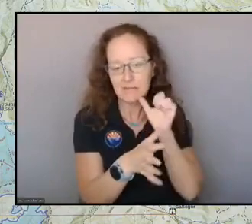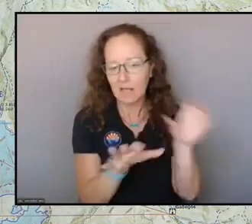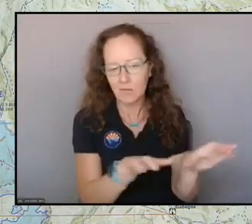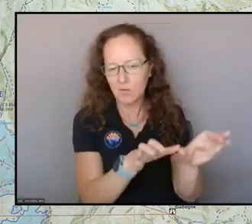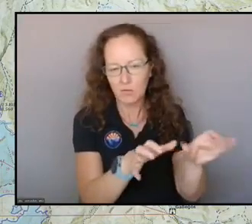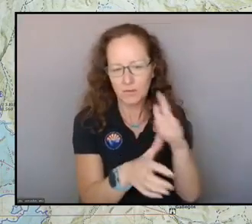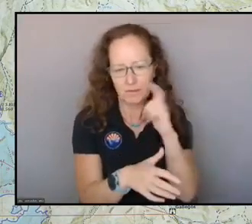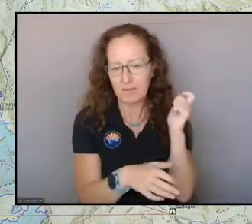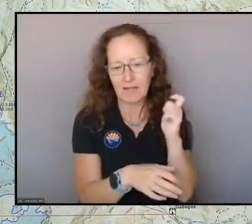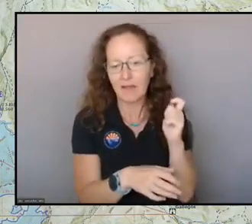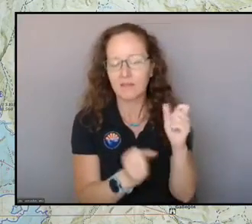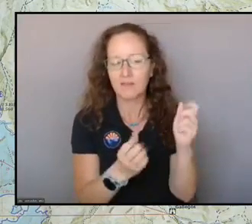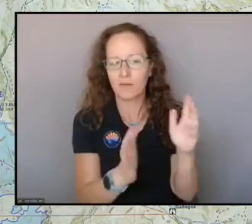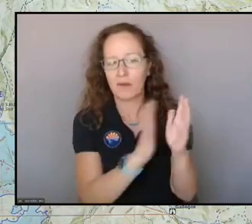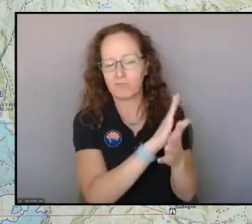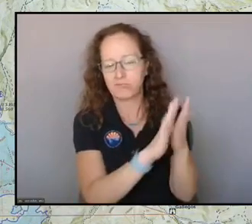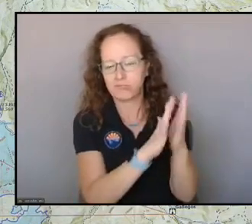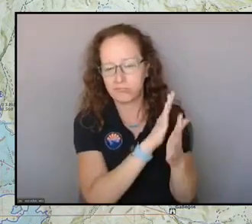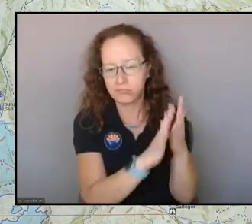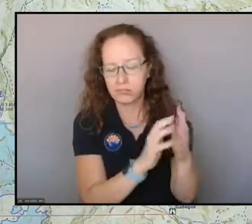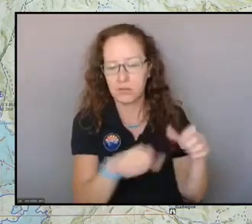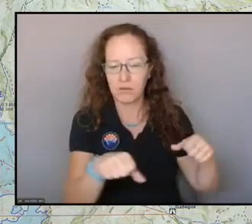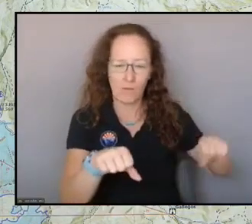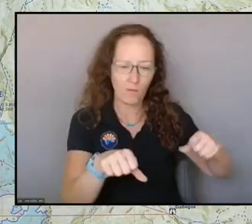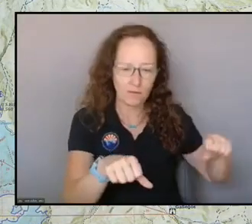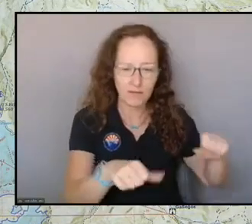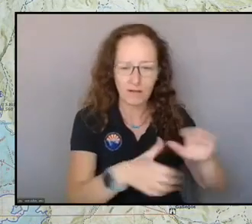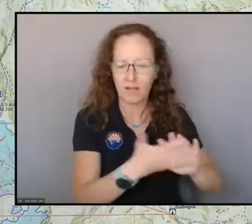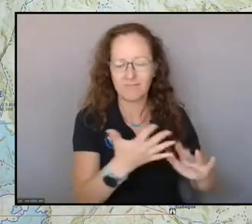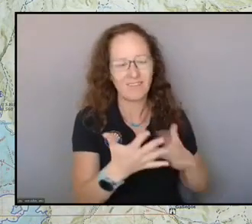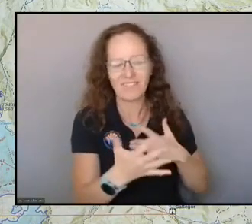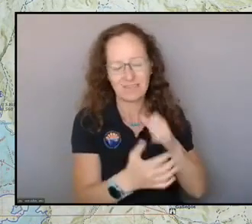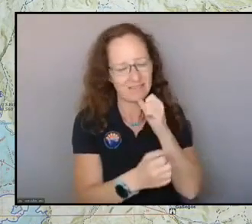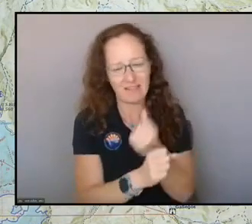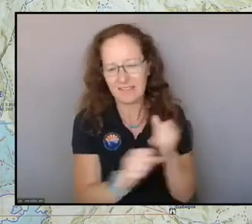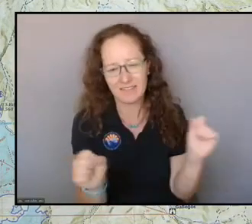MANY VEHICLES ON THE ROAD, TOO MANY MOTORCYCLES ON THE ROAD FOR US TO FEEL LIKE WE COULD DO THE WORK SAFELY.